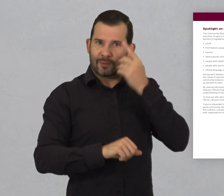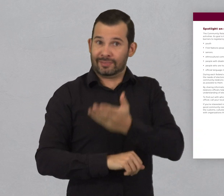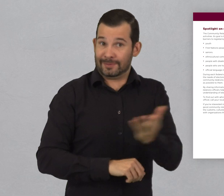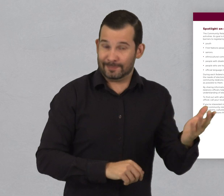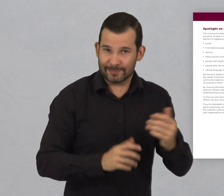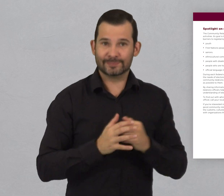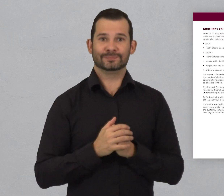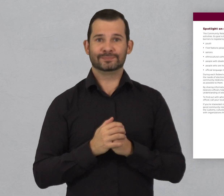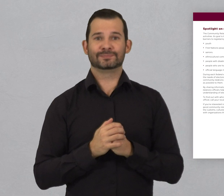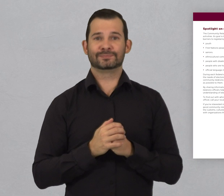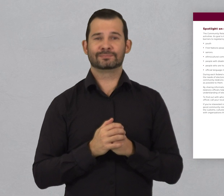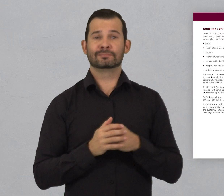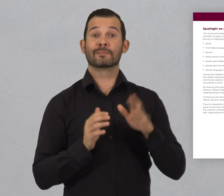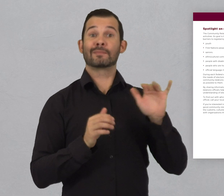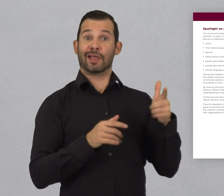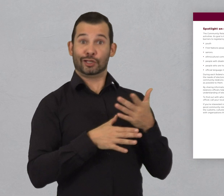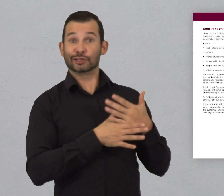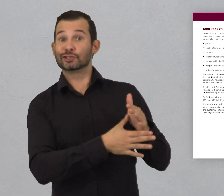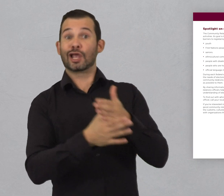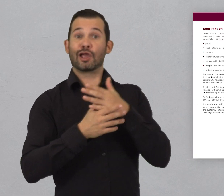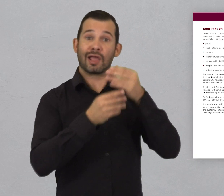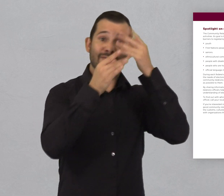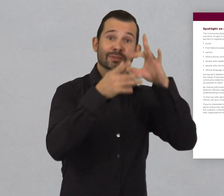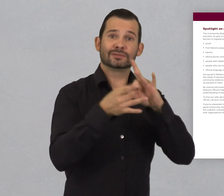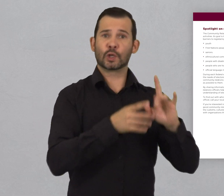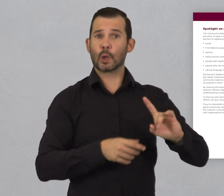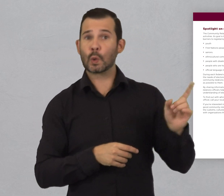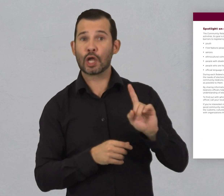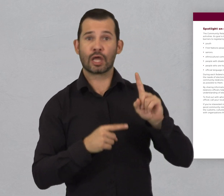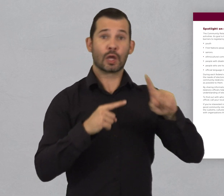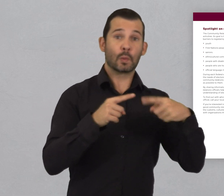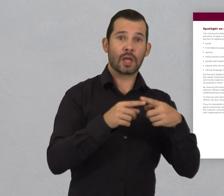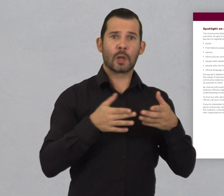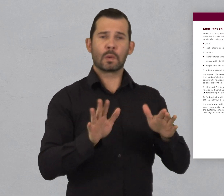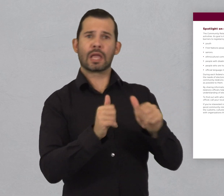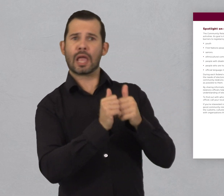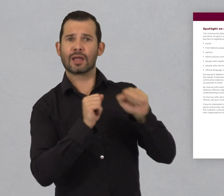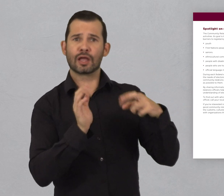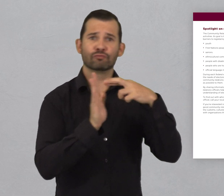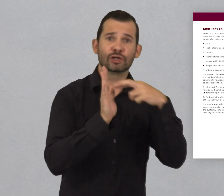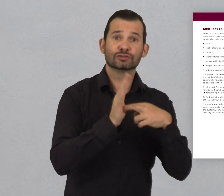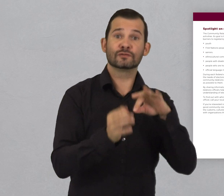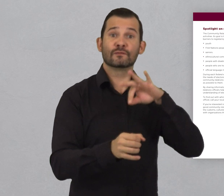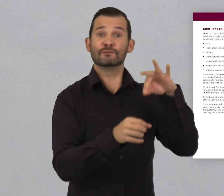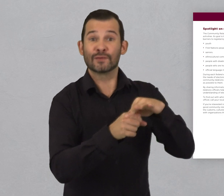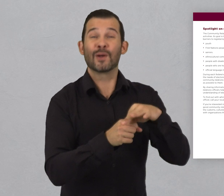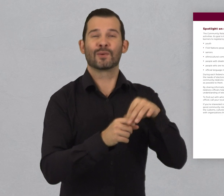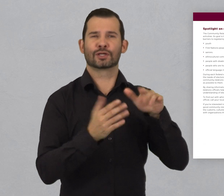By sharing information on where, when and the ways to register and vote, the community relations